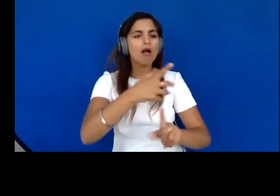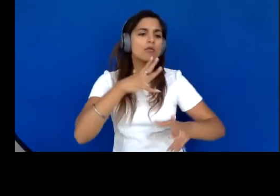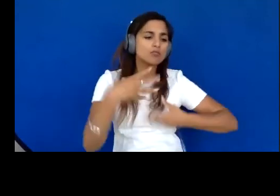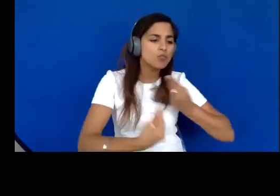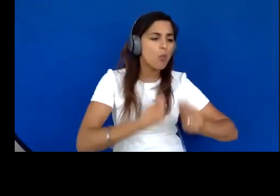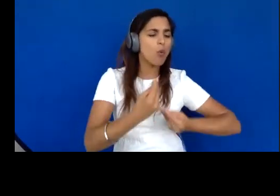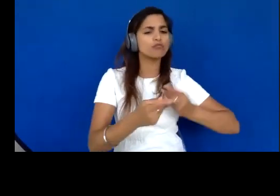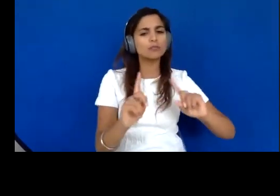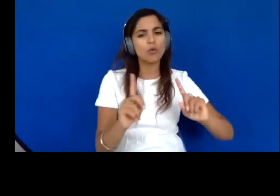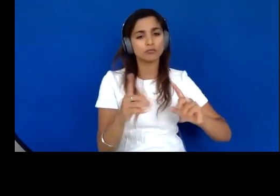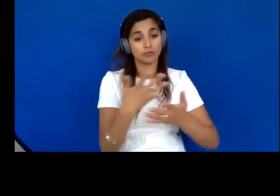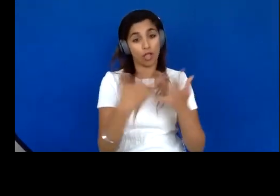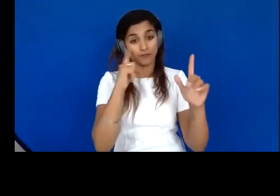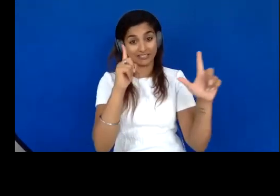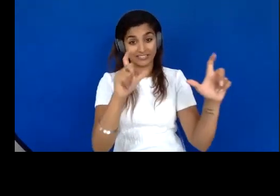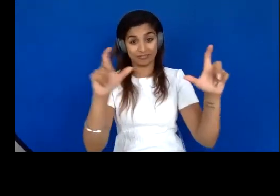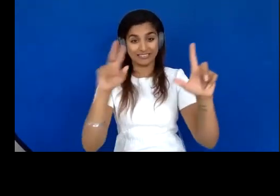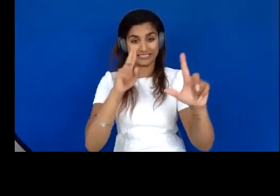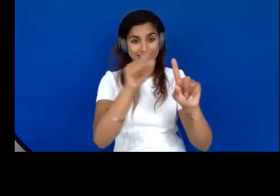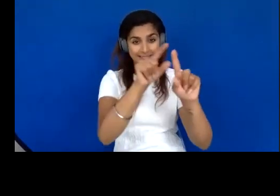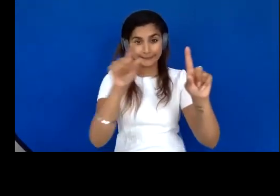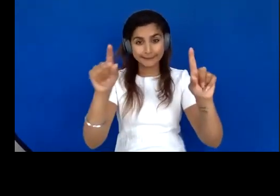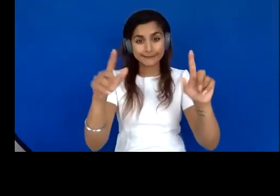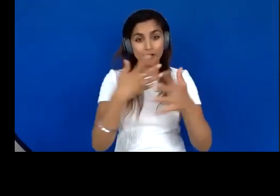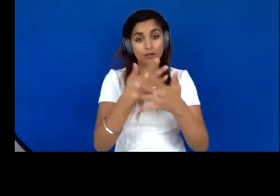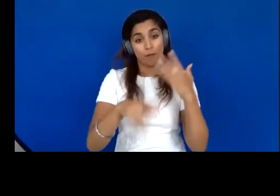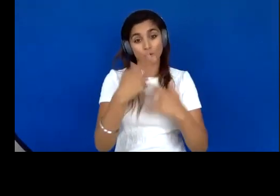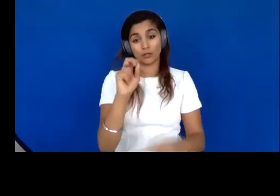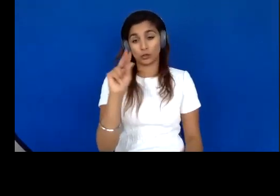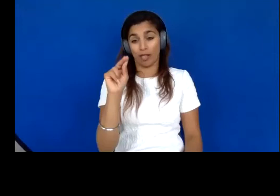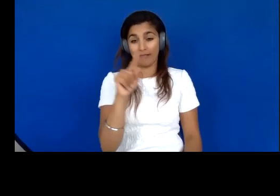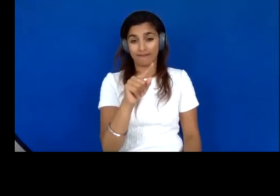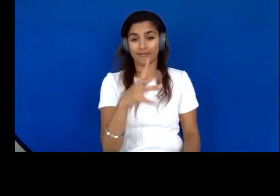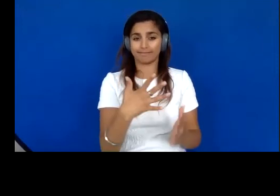meatless superhumans commercial it is also demonstrated through the emergence